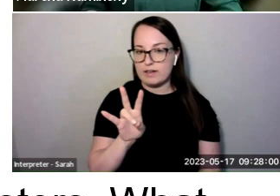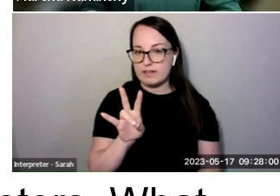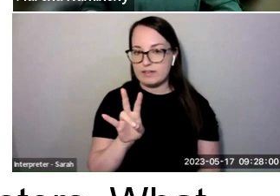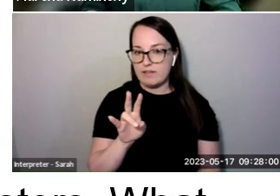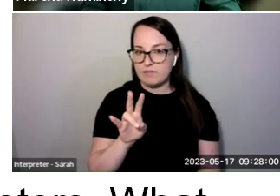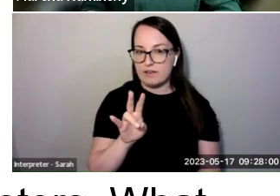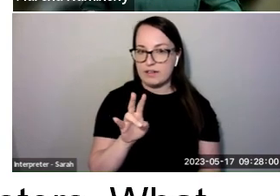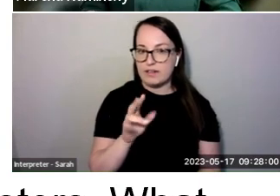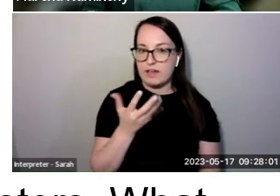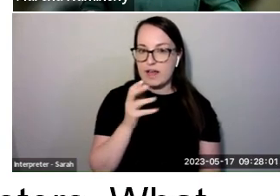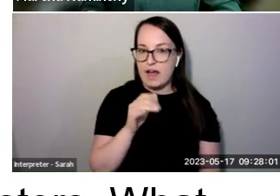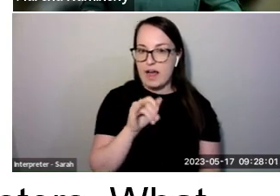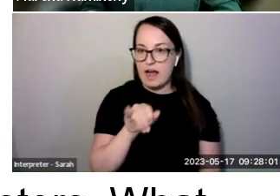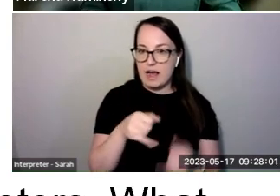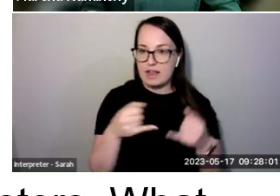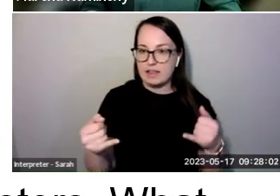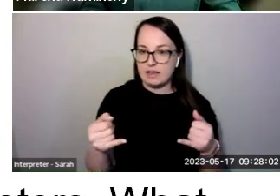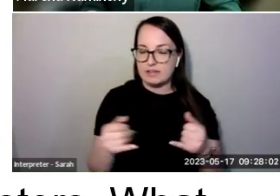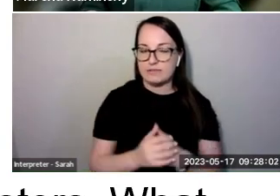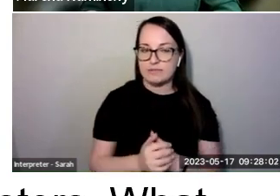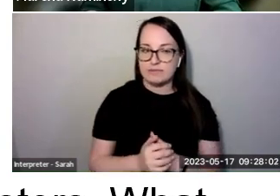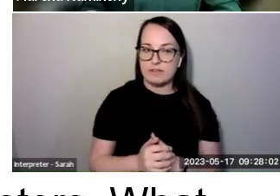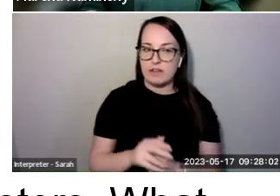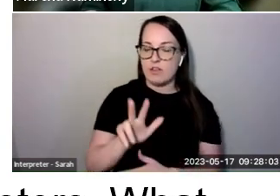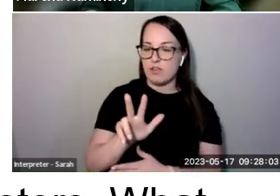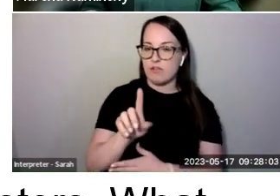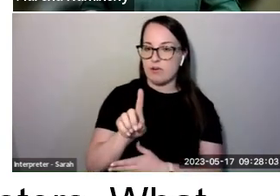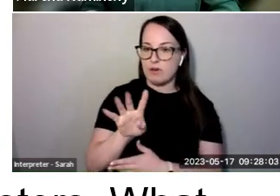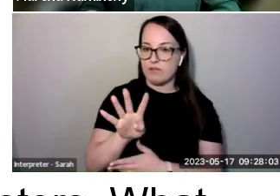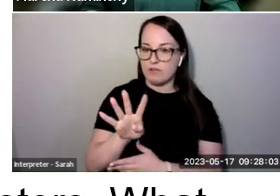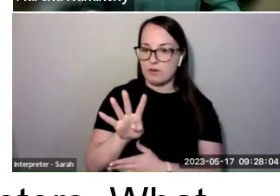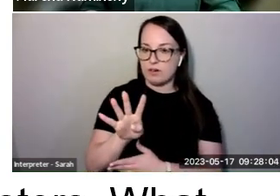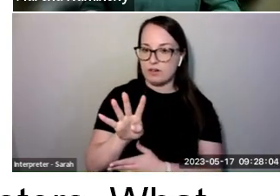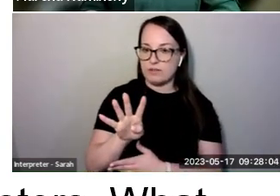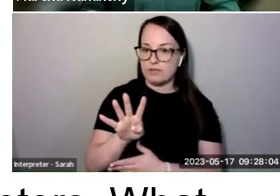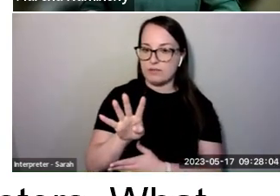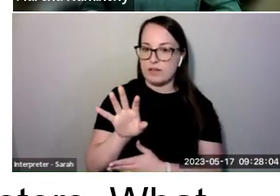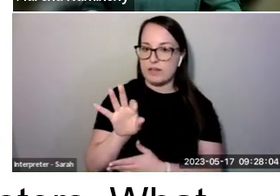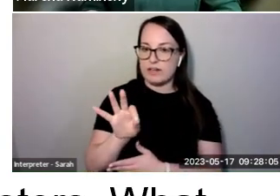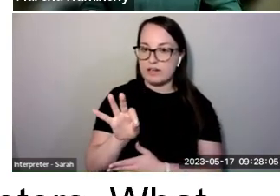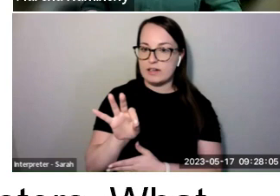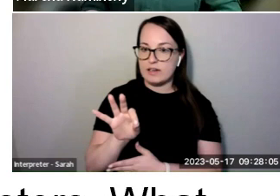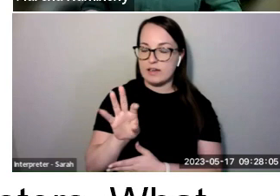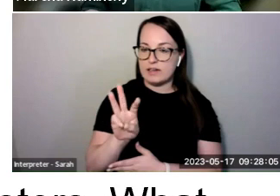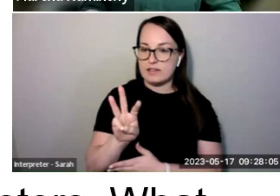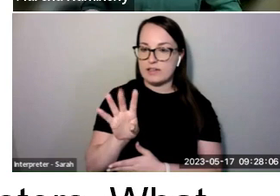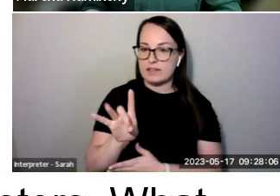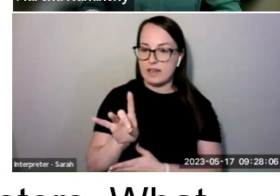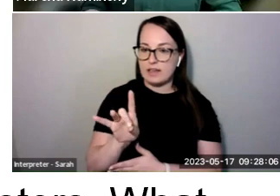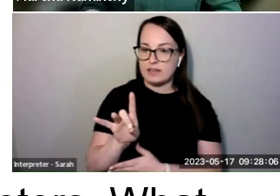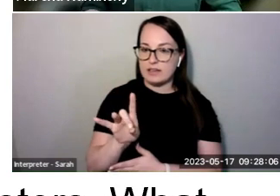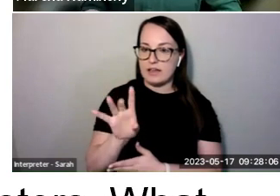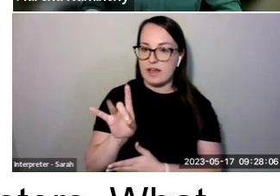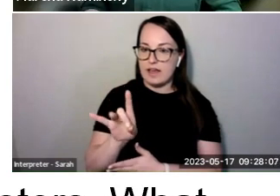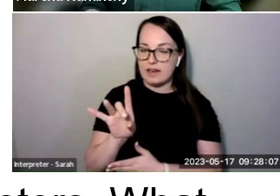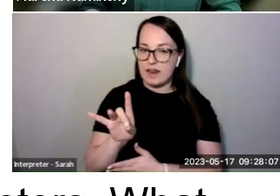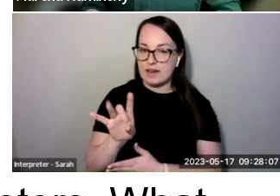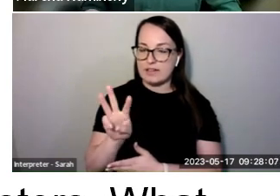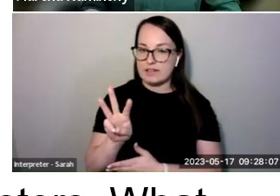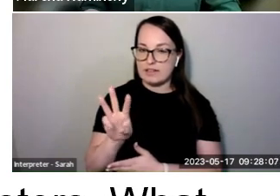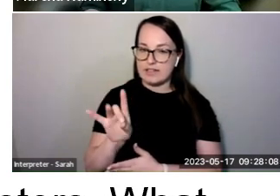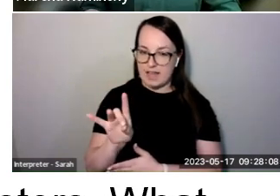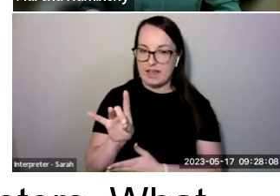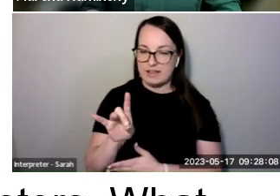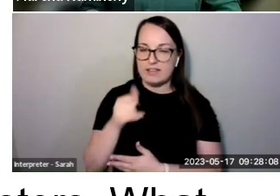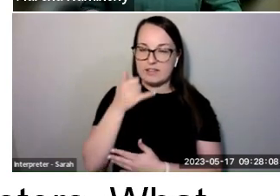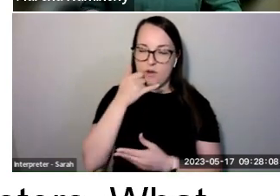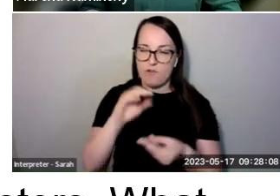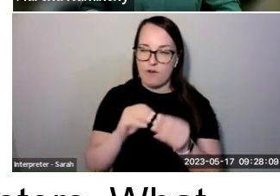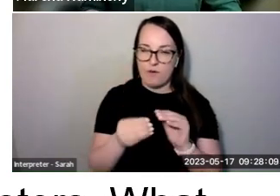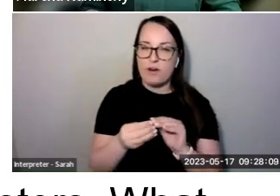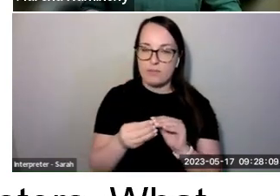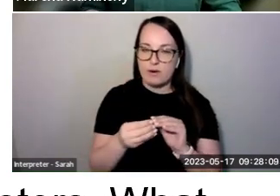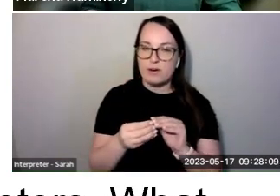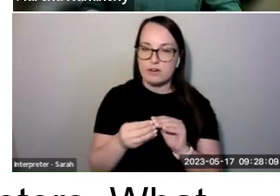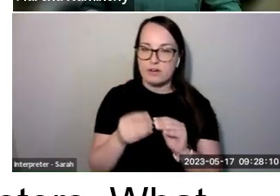Our 24-7 help line for our